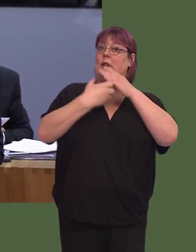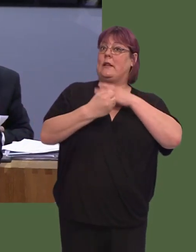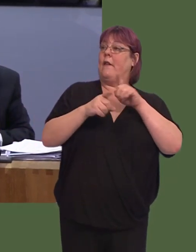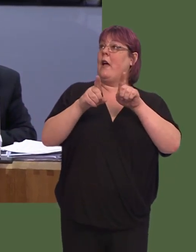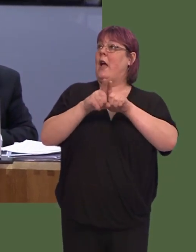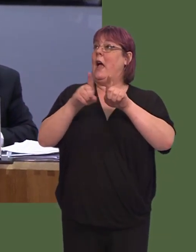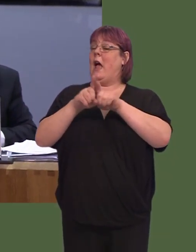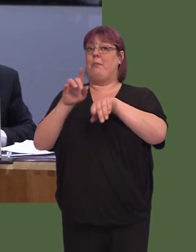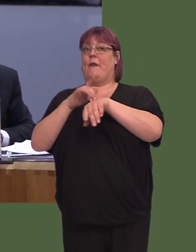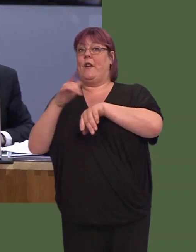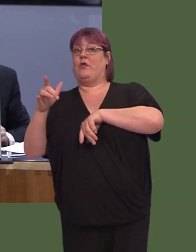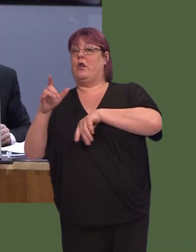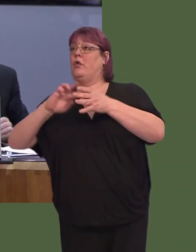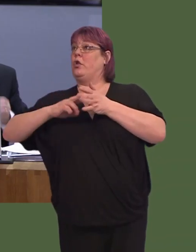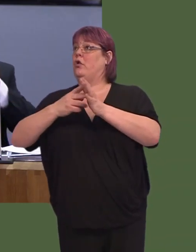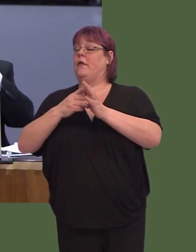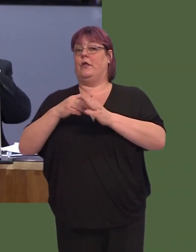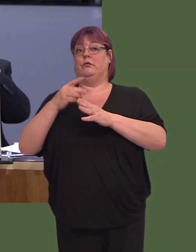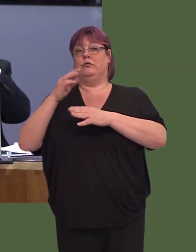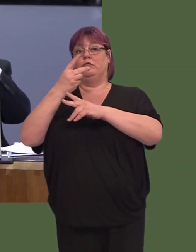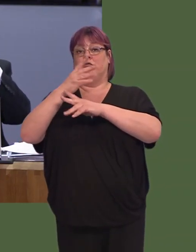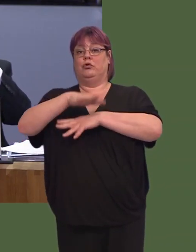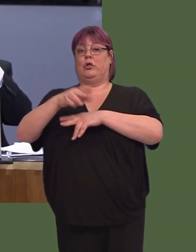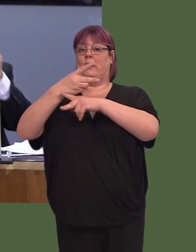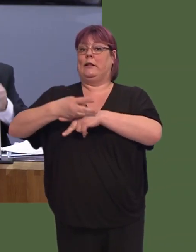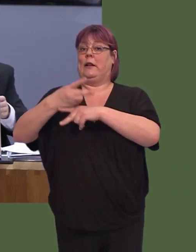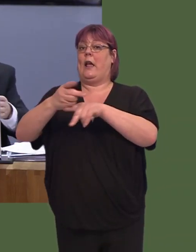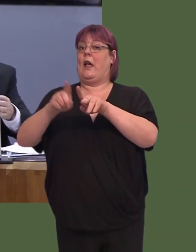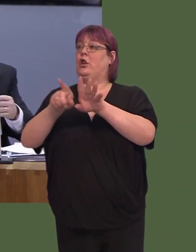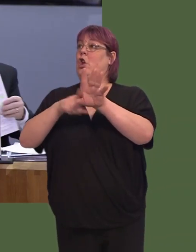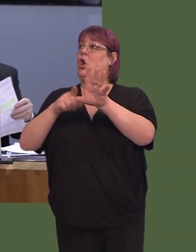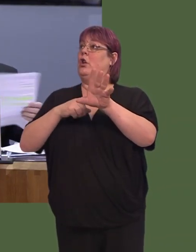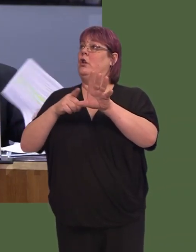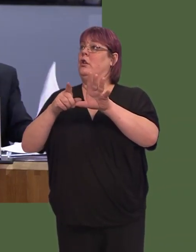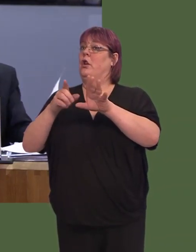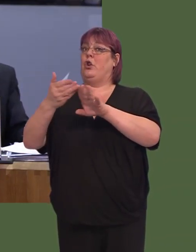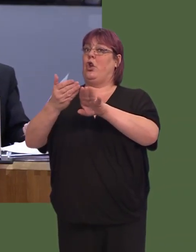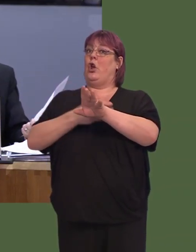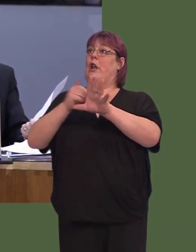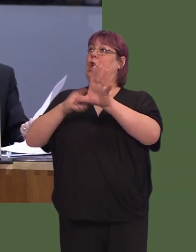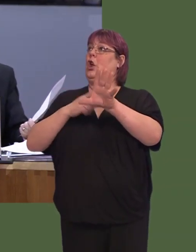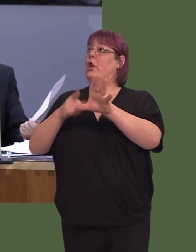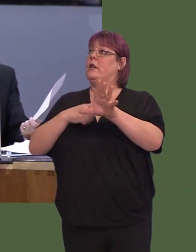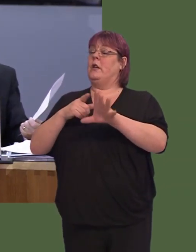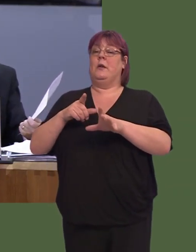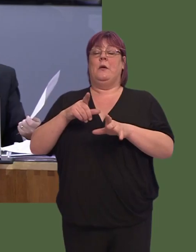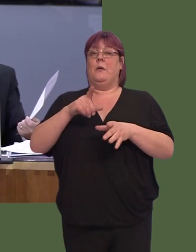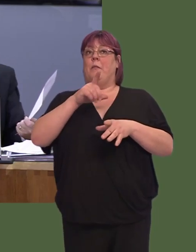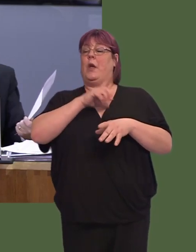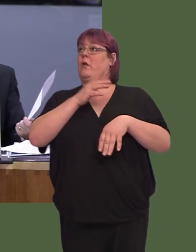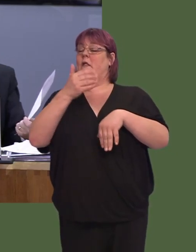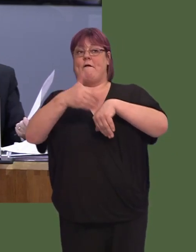and Early Years about the penalties that grandparents, aunties, uncles, brothers and sisters might